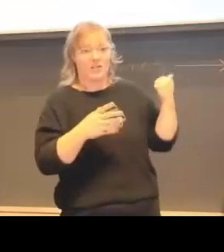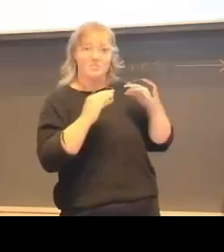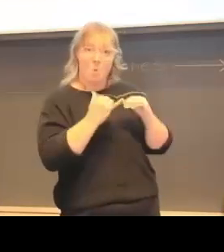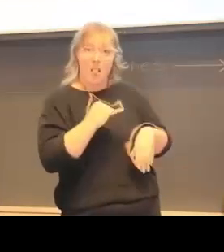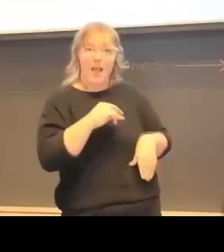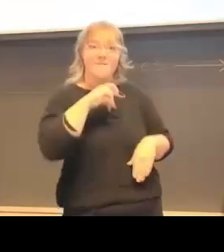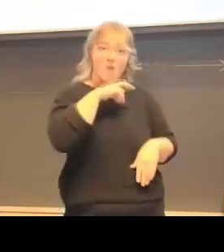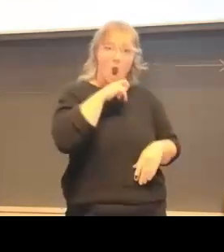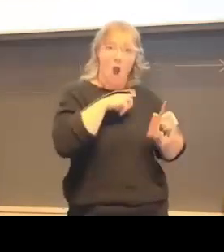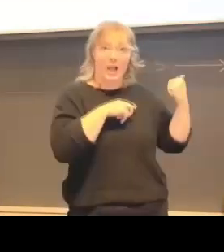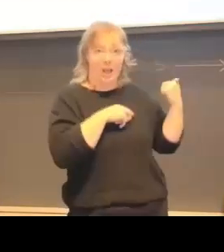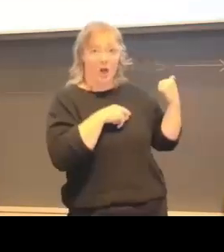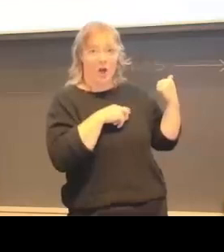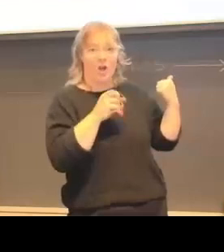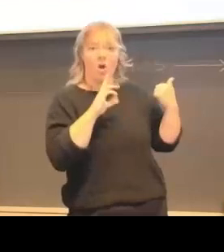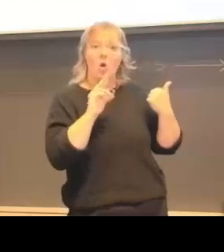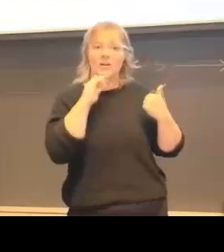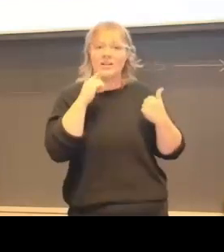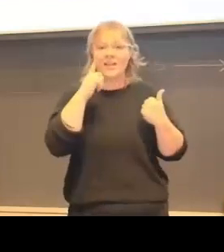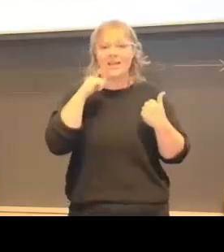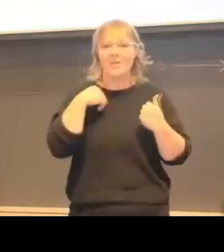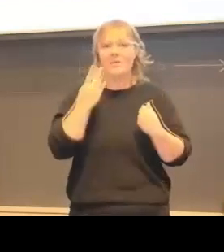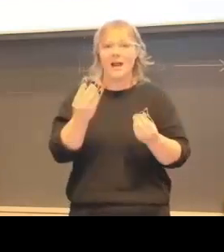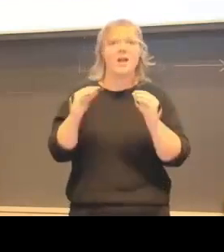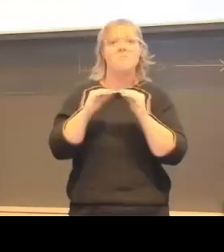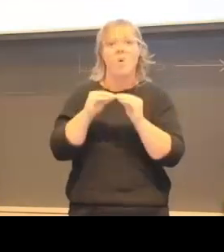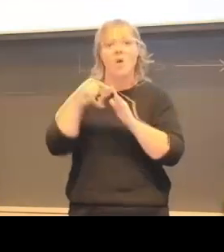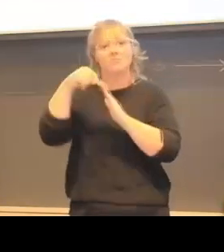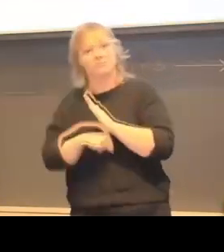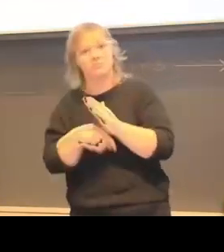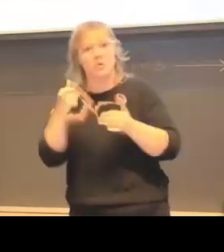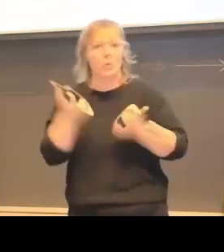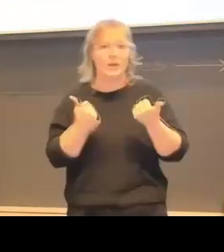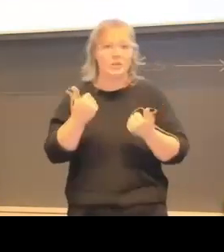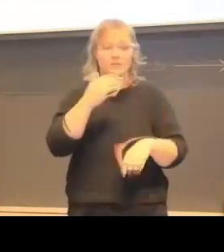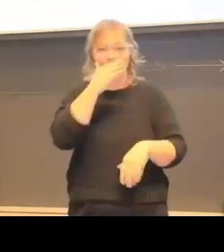were providing a more in-depth approach on a scale from earlier to often we asked them to consider if